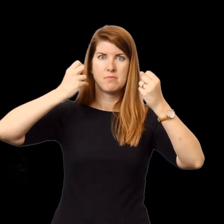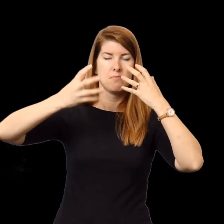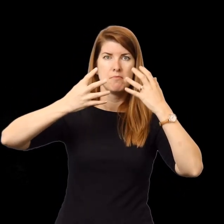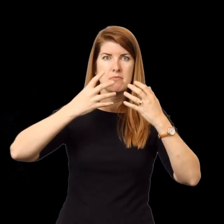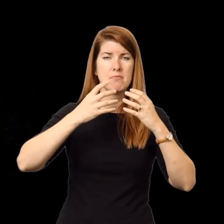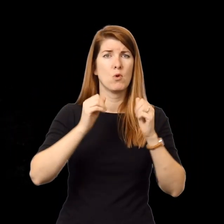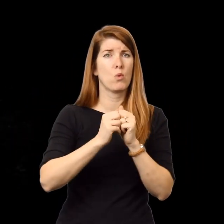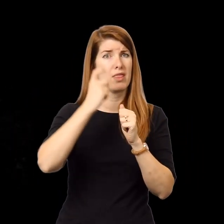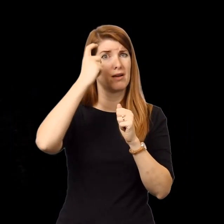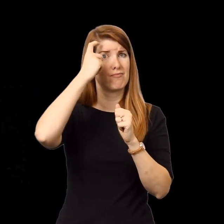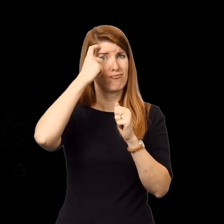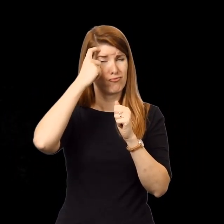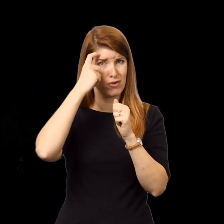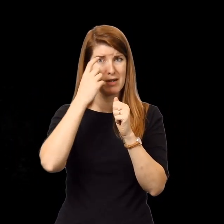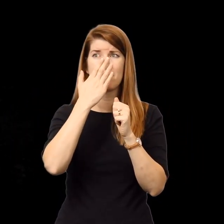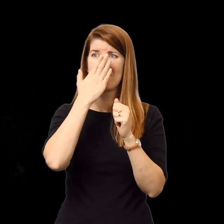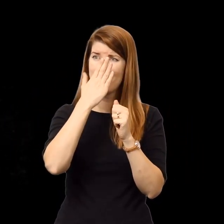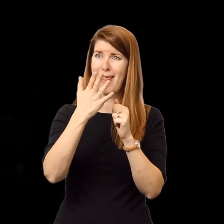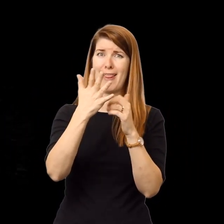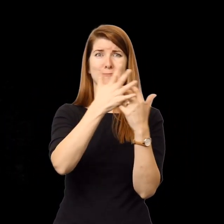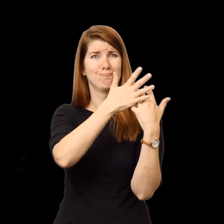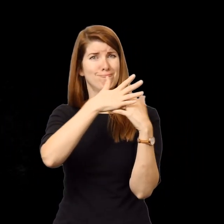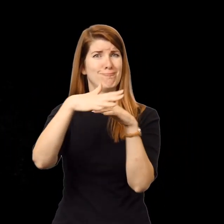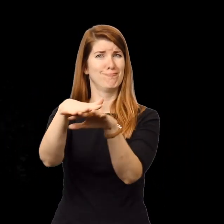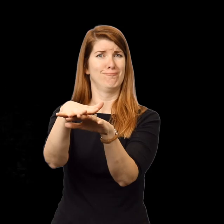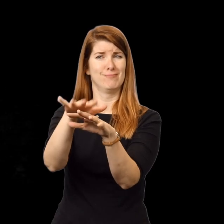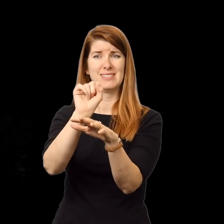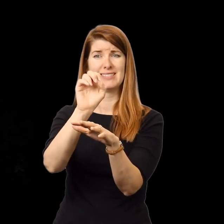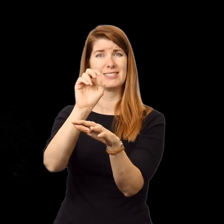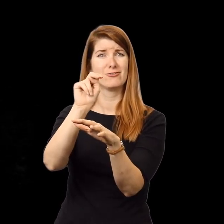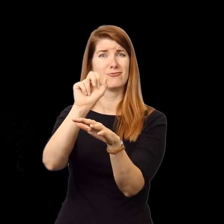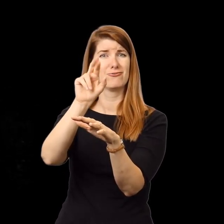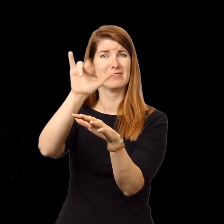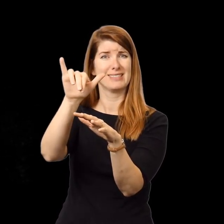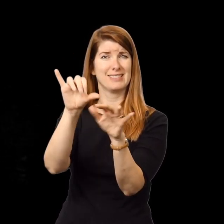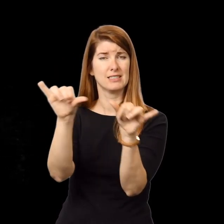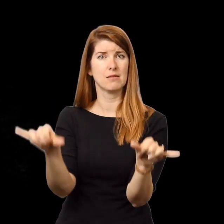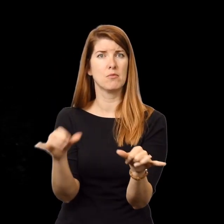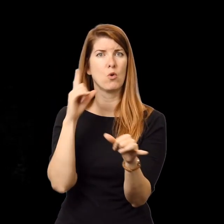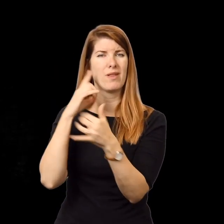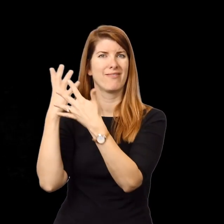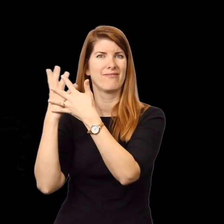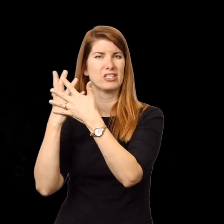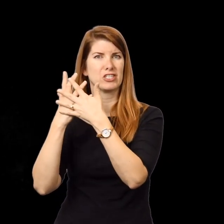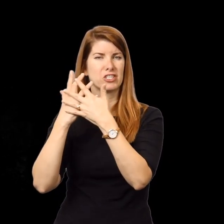In a well-integrated brain, a well-developed sensory system will filter out all of that